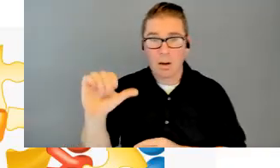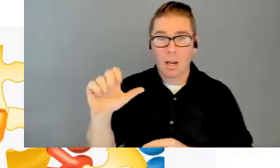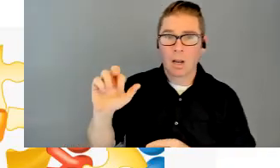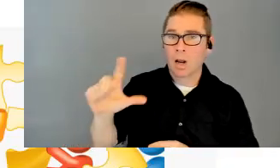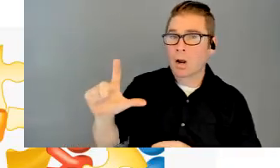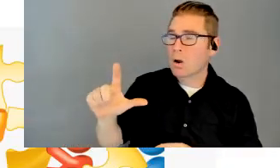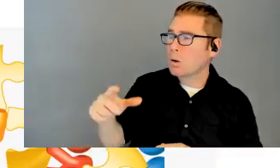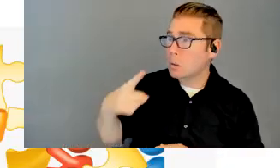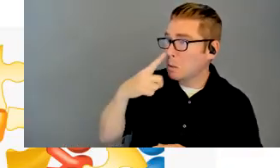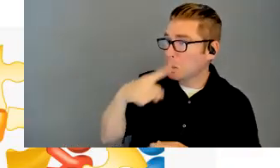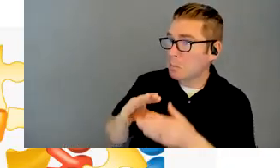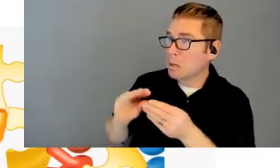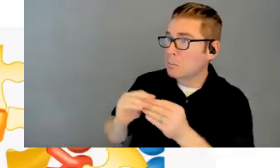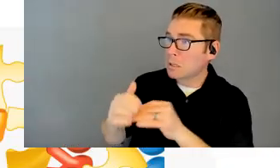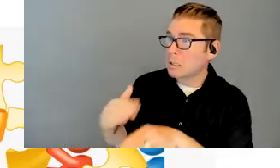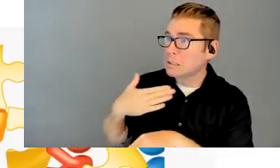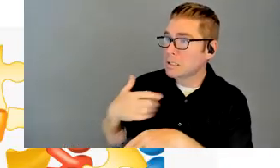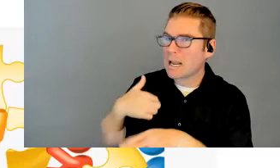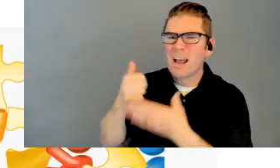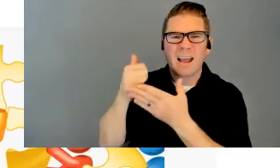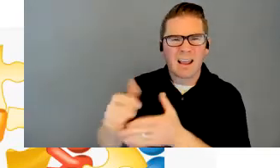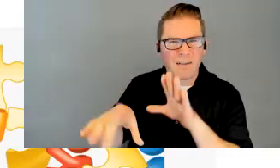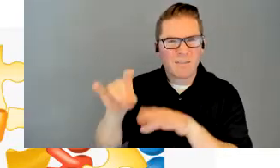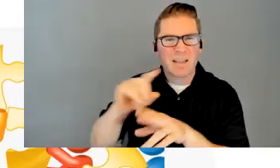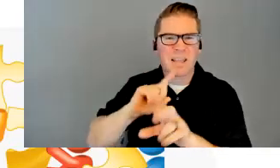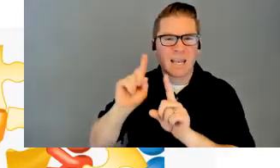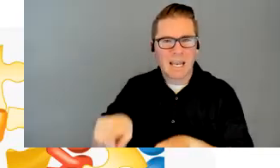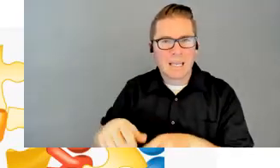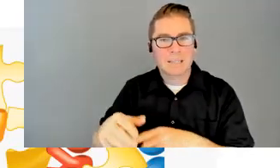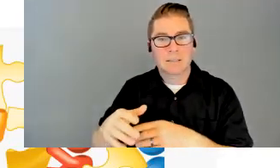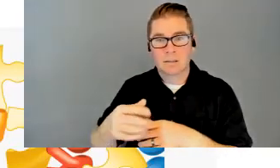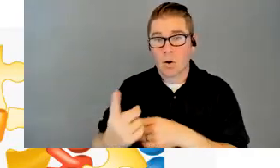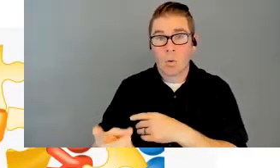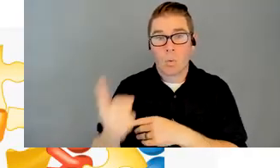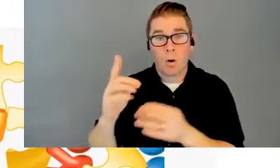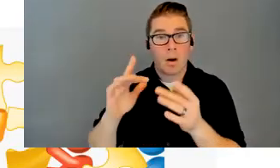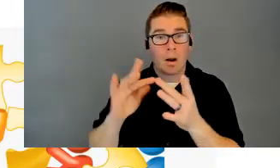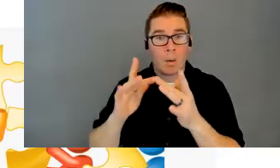because I know there's a great Web site. You can find out if they do specific, if they're going to be doing specific